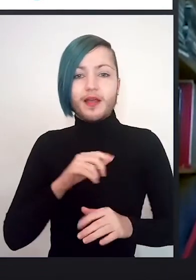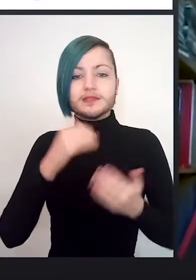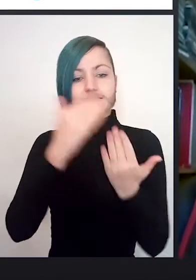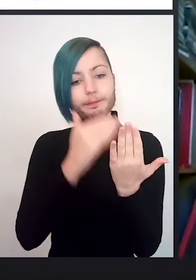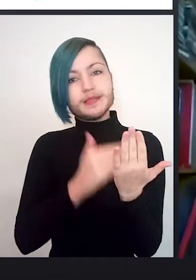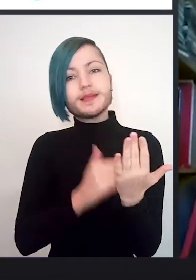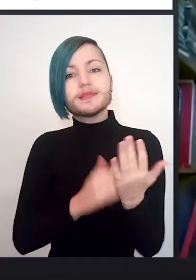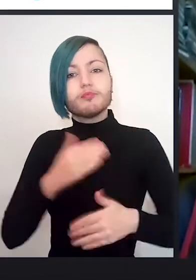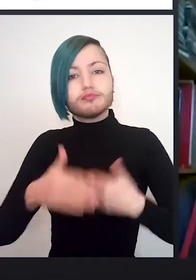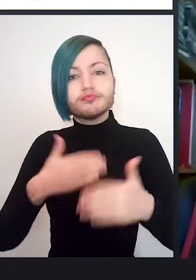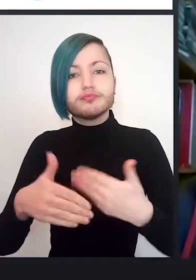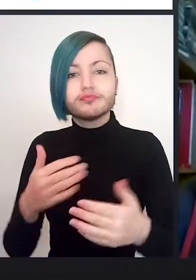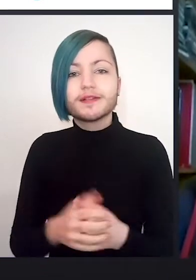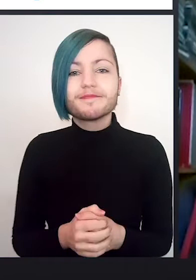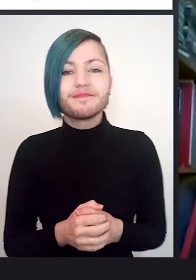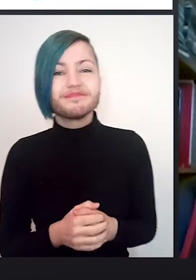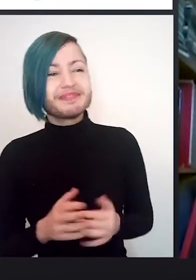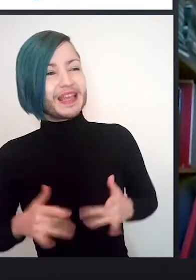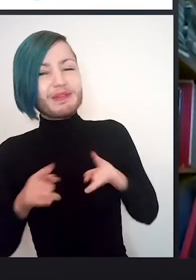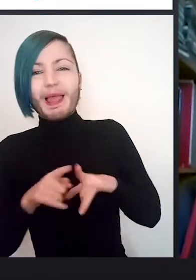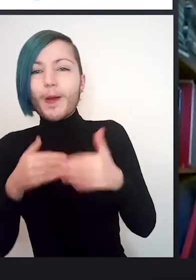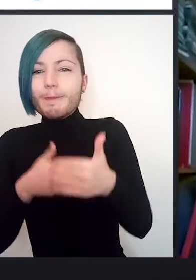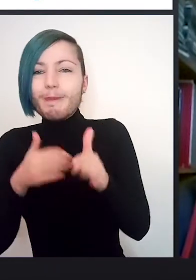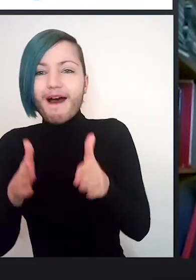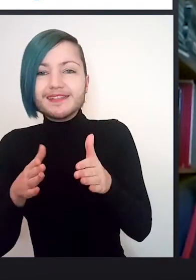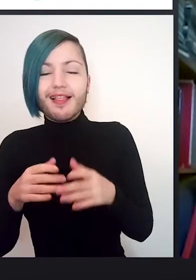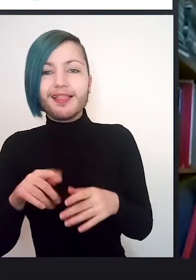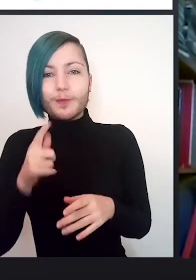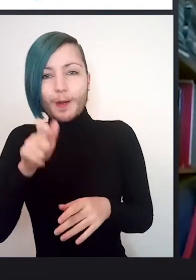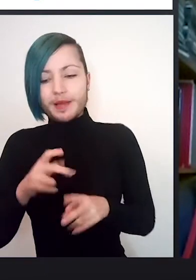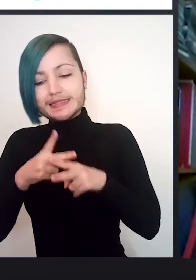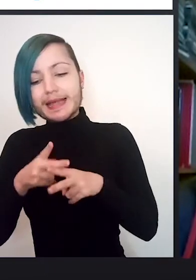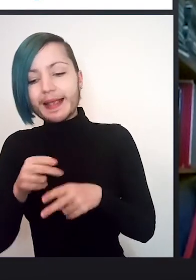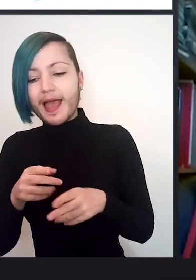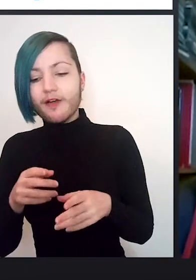You’re like a little parcel being taken care of and you can relax and